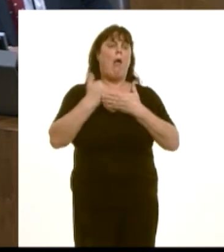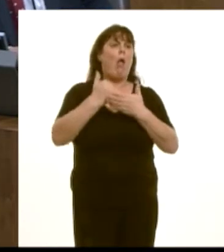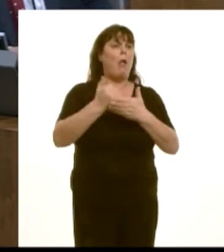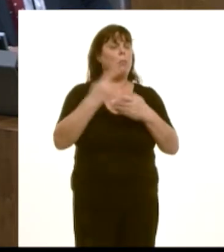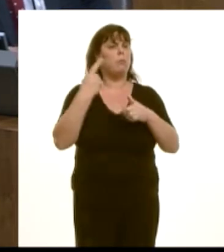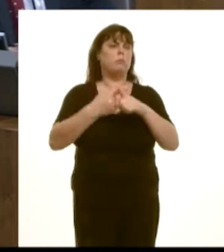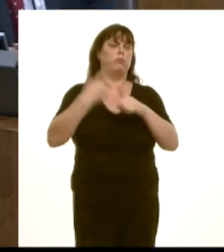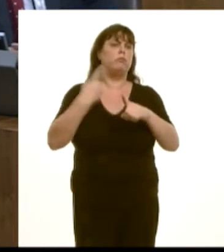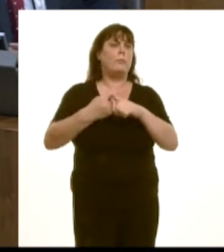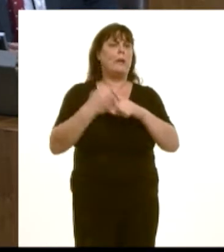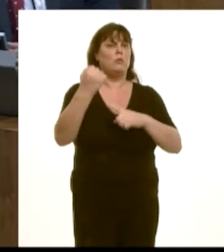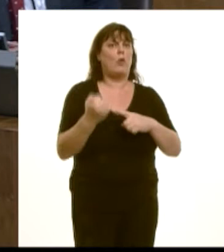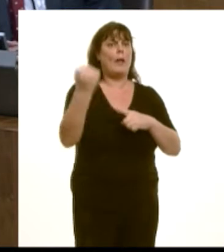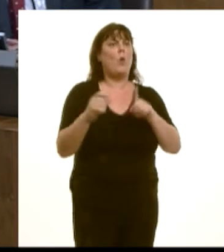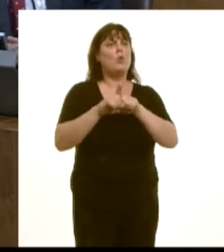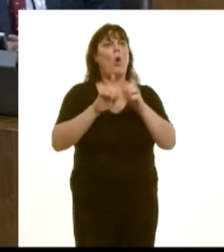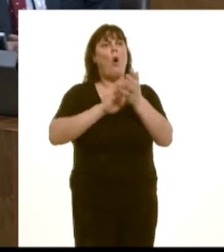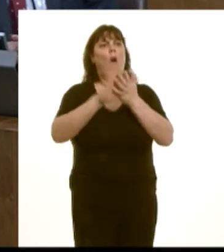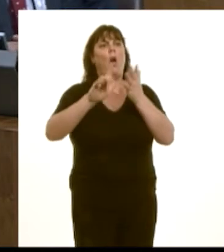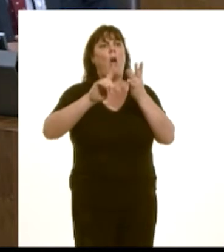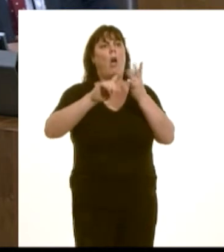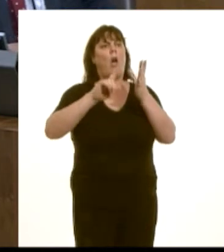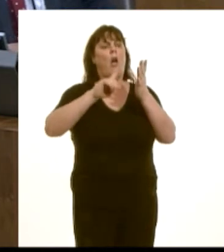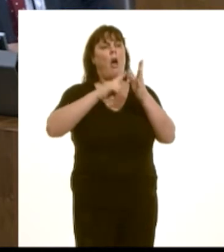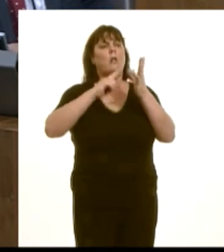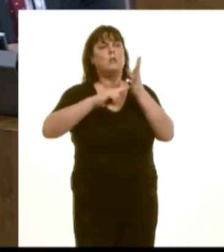is paying for, will enable through services to run between Wrexham and Liverpool for the